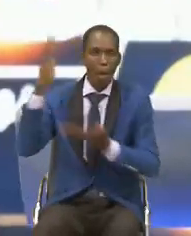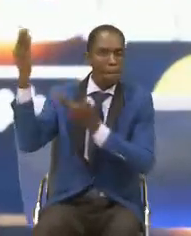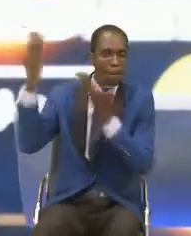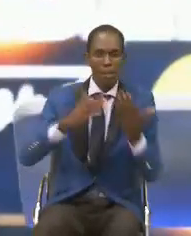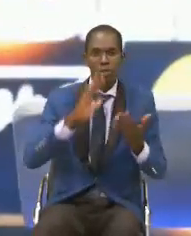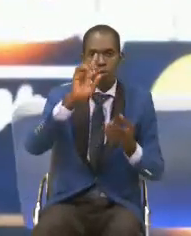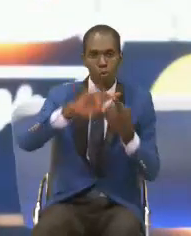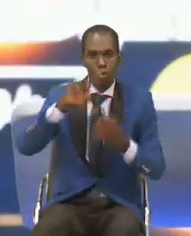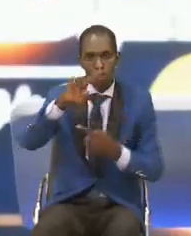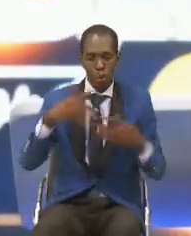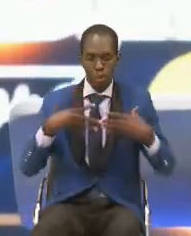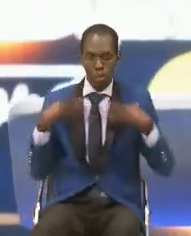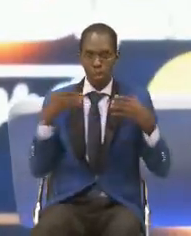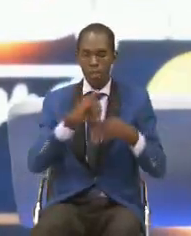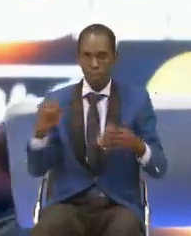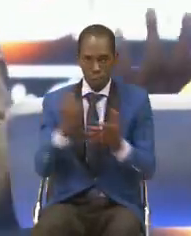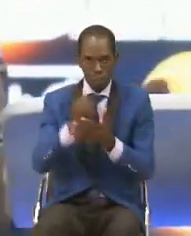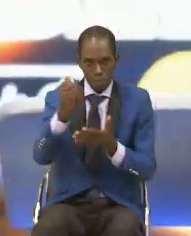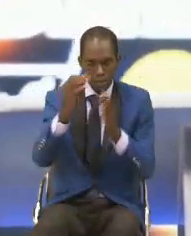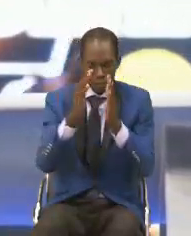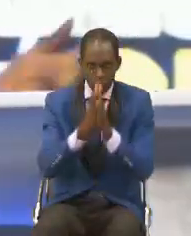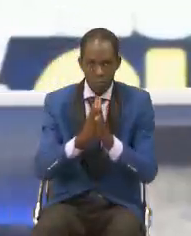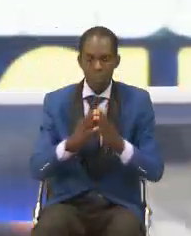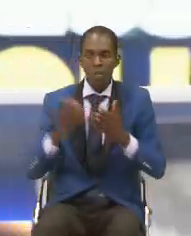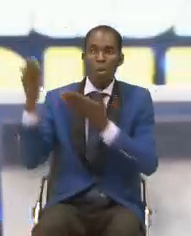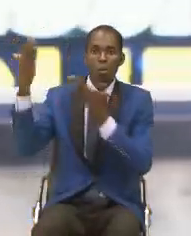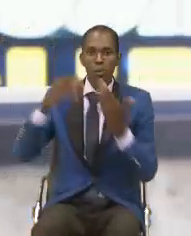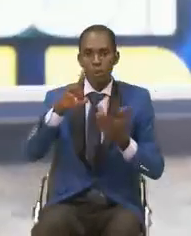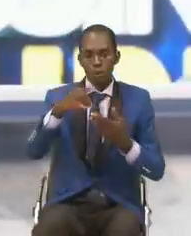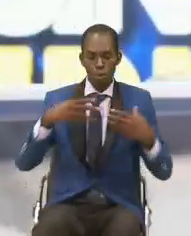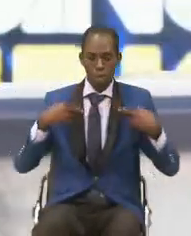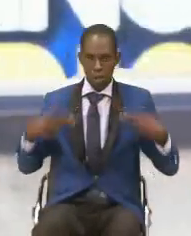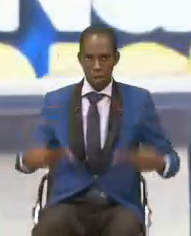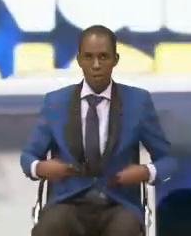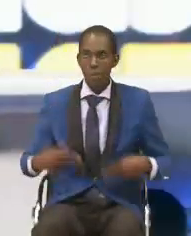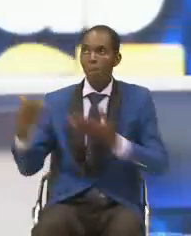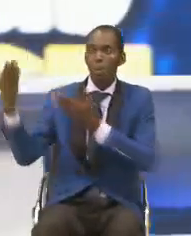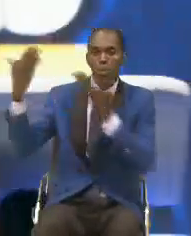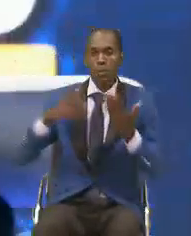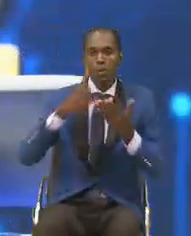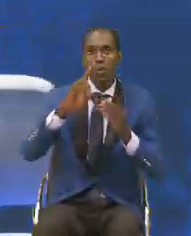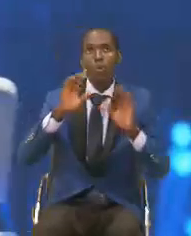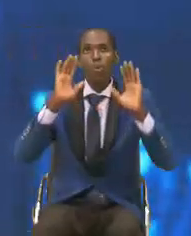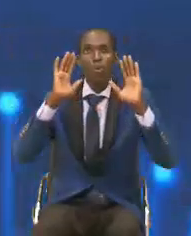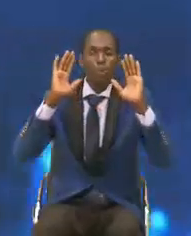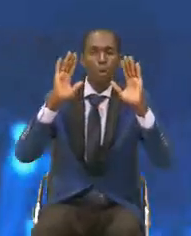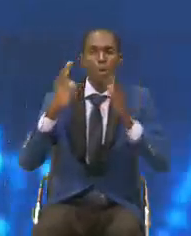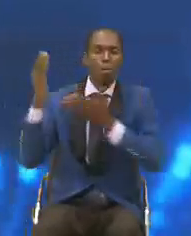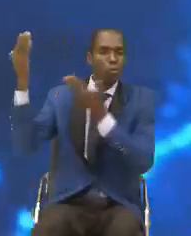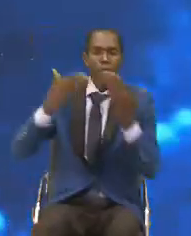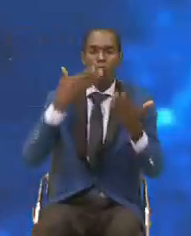and your obedience tonight or break the healing we'll bring your health we'll bring the wonders